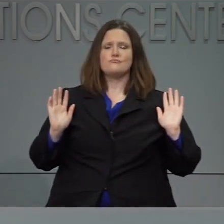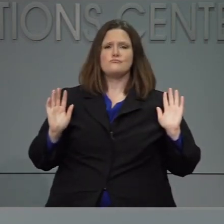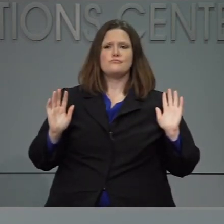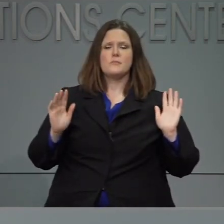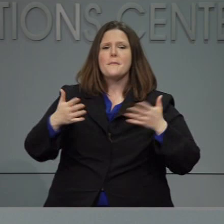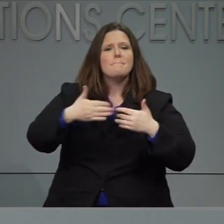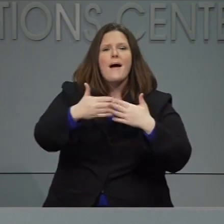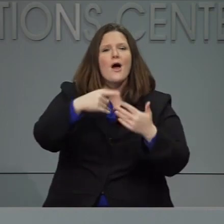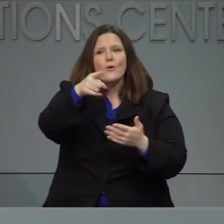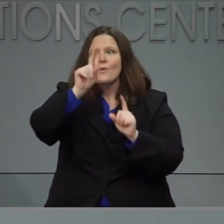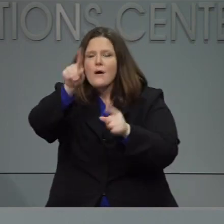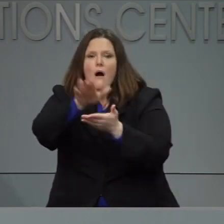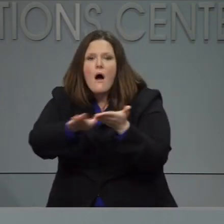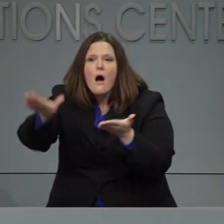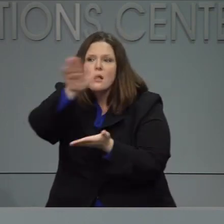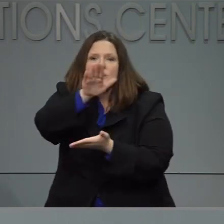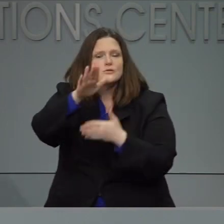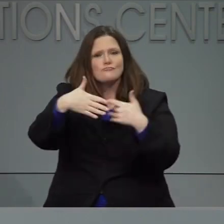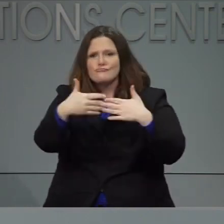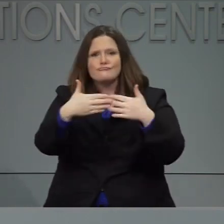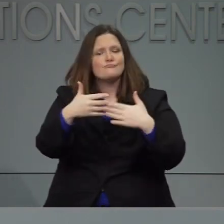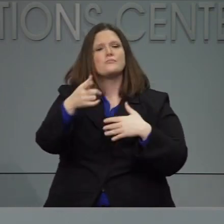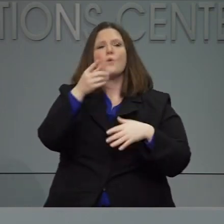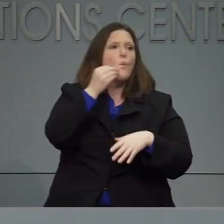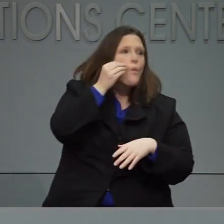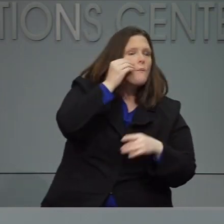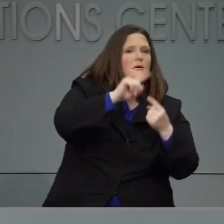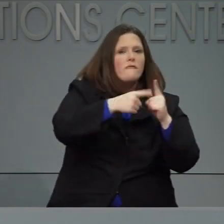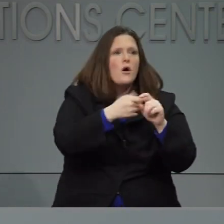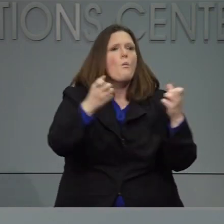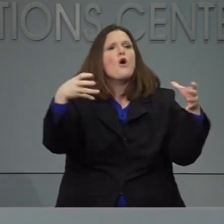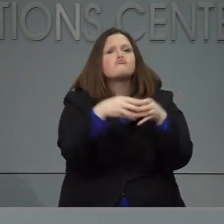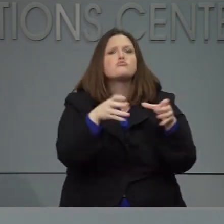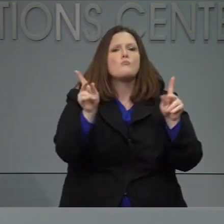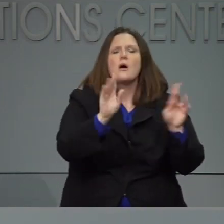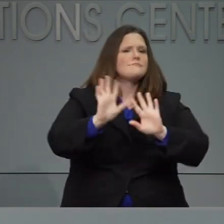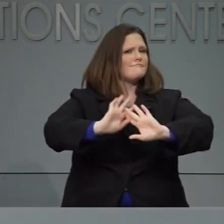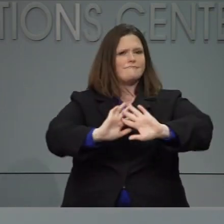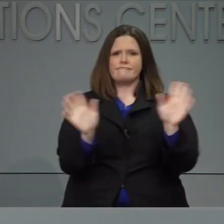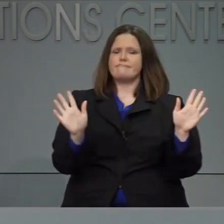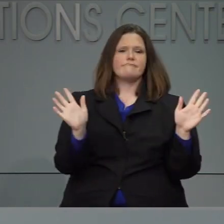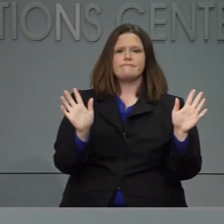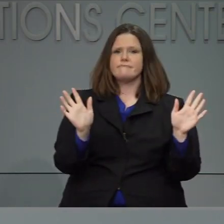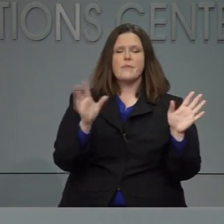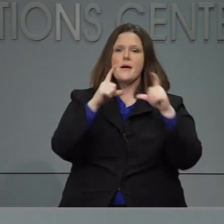WEARING A FACE COVERING ALL THE TIME. THANKS.